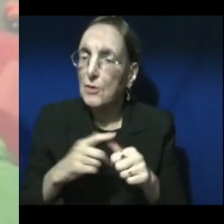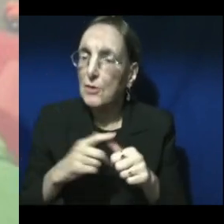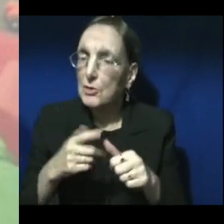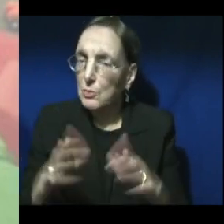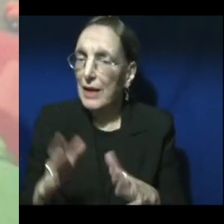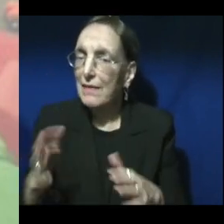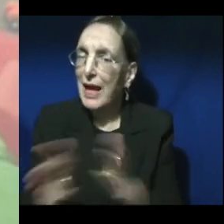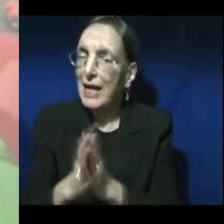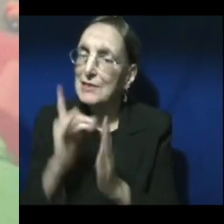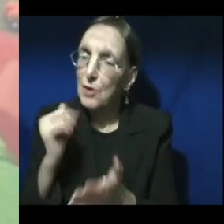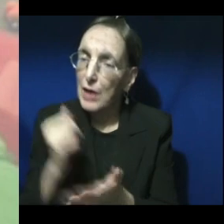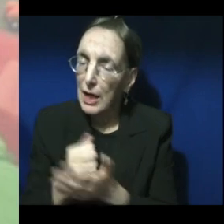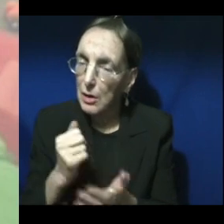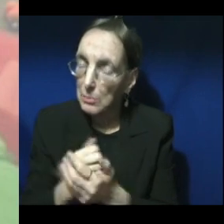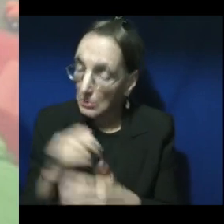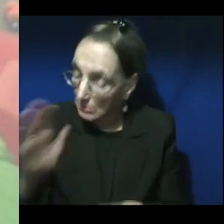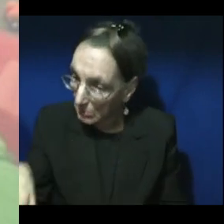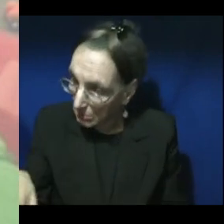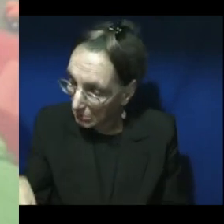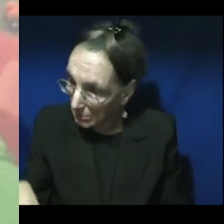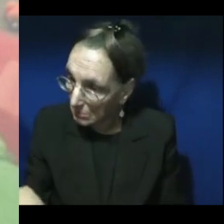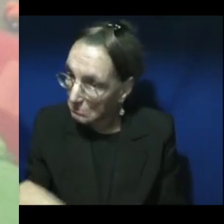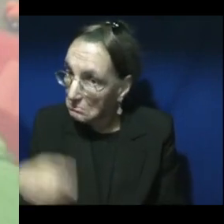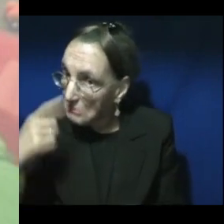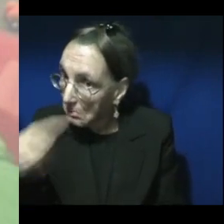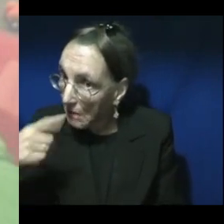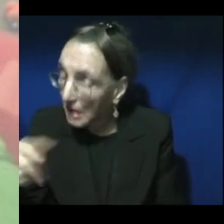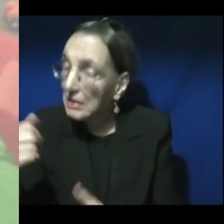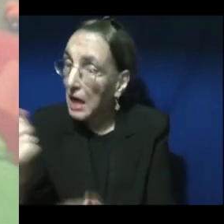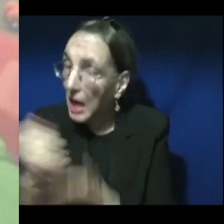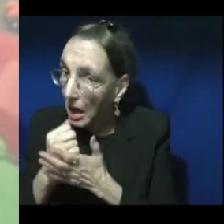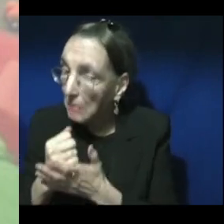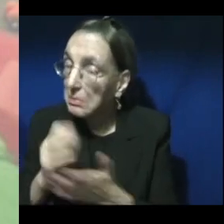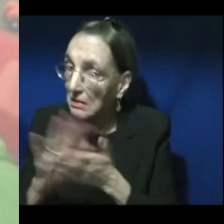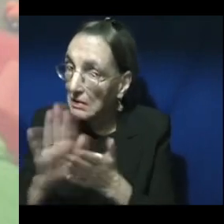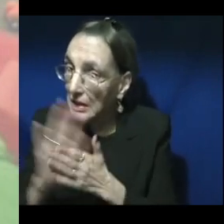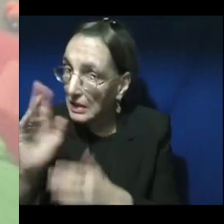parents and colleagues helping, asking others for help. But they were interested in whether language